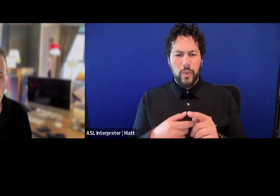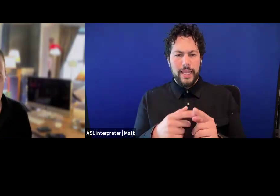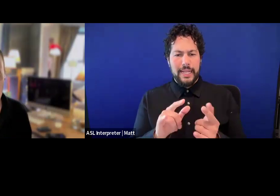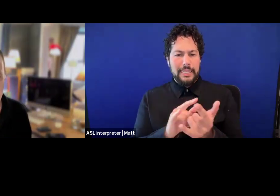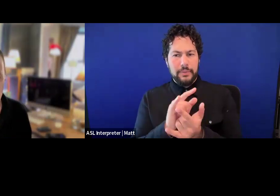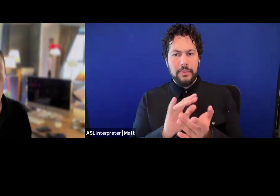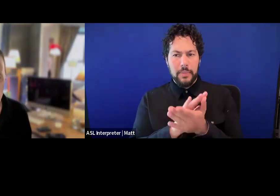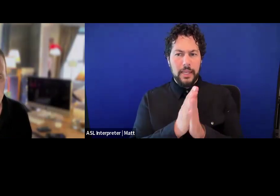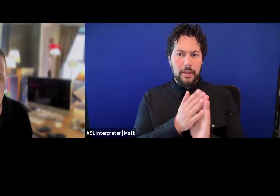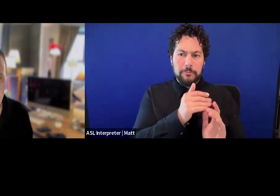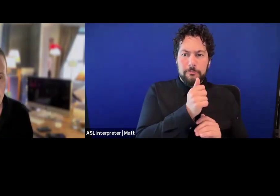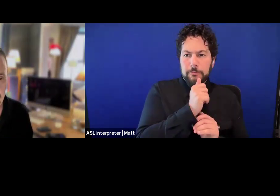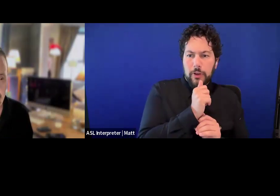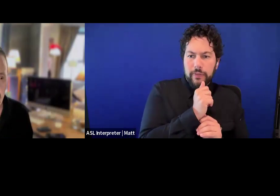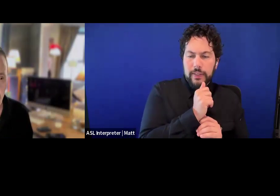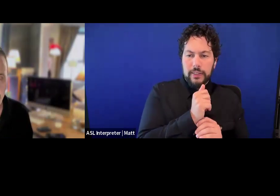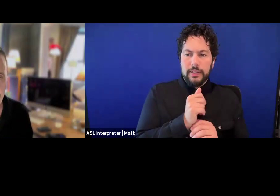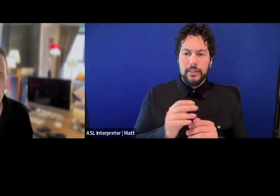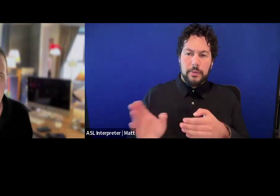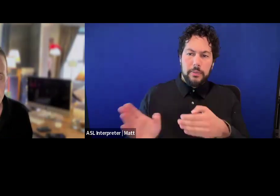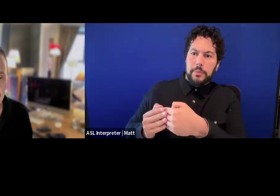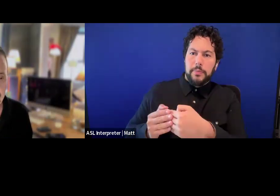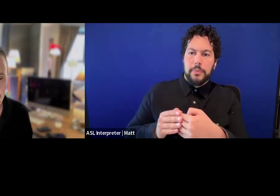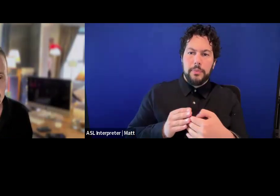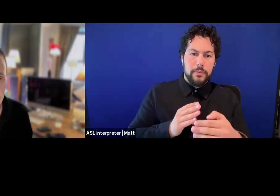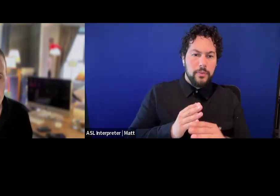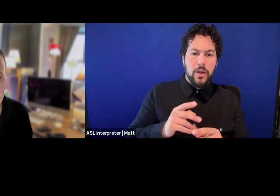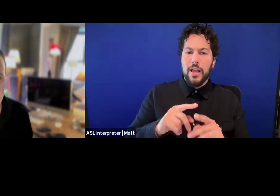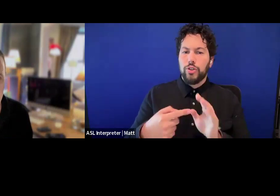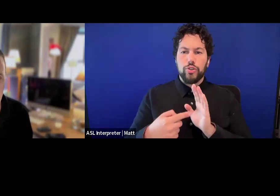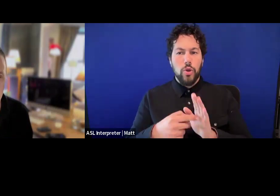individuated, and legible only through identity.